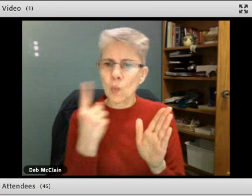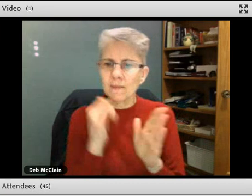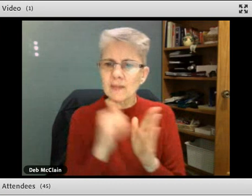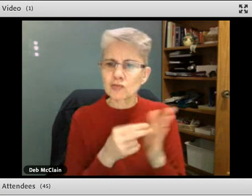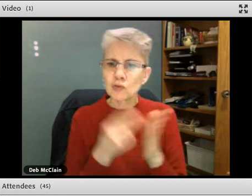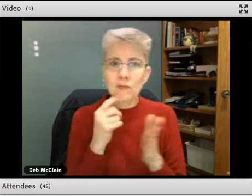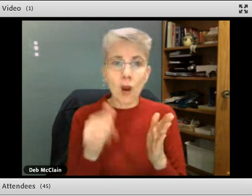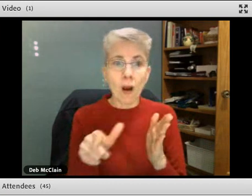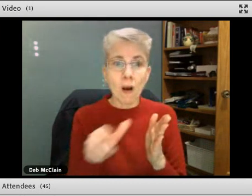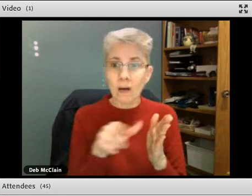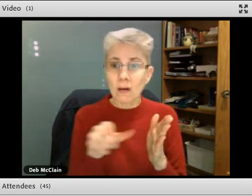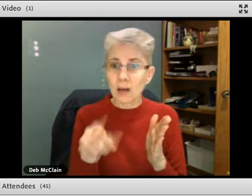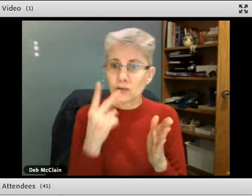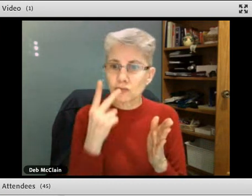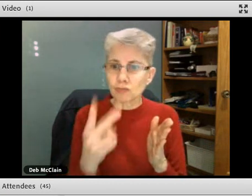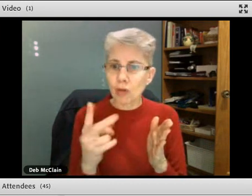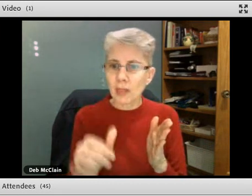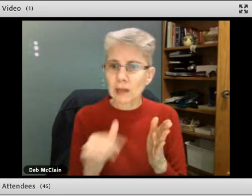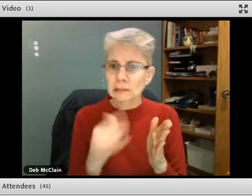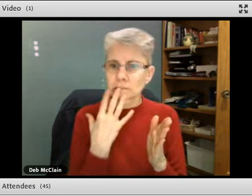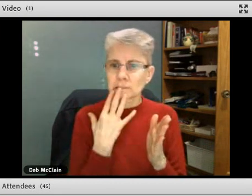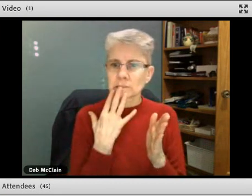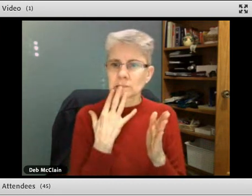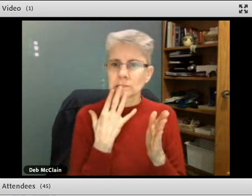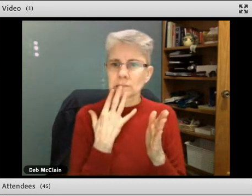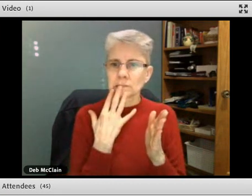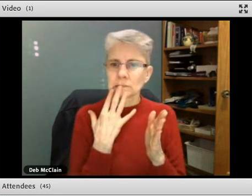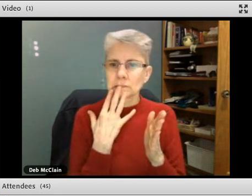Oh, dear. Can anyone see the MARC record?